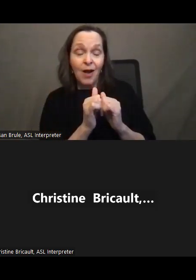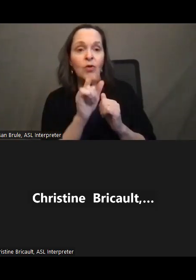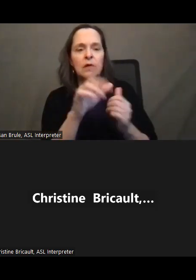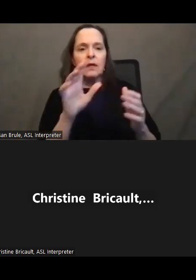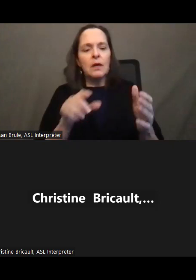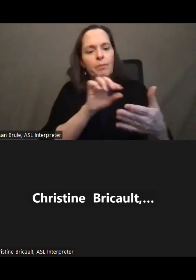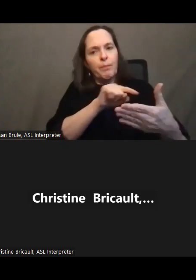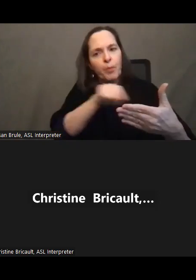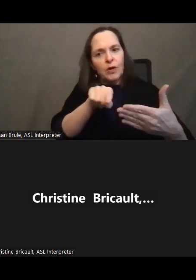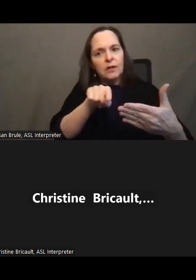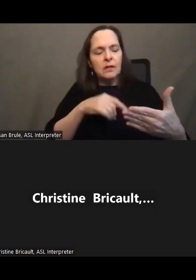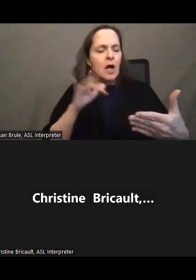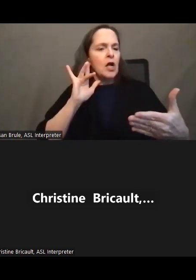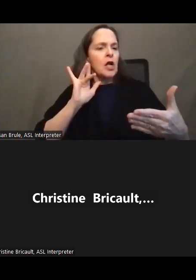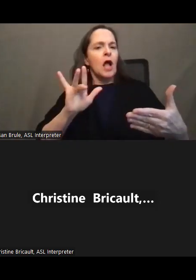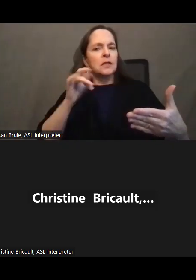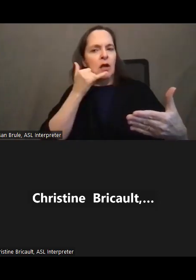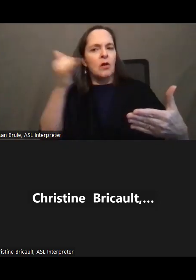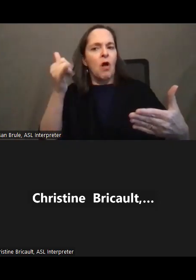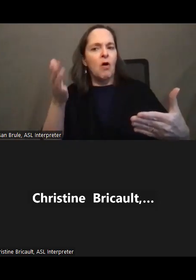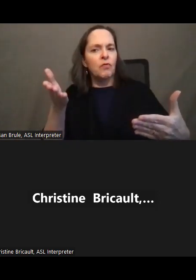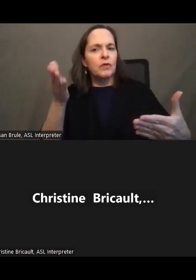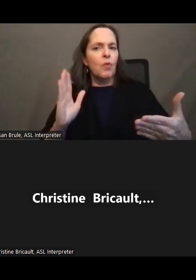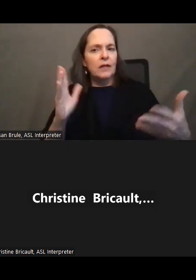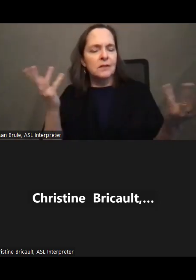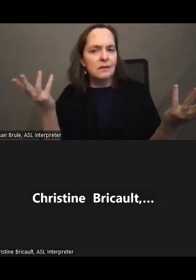You know, maybe you're going to have different kind of deadlines for different kinds of requests.